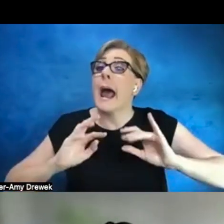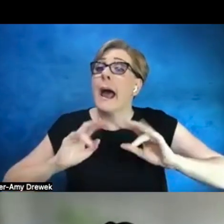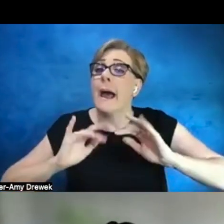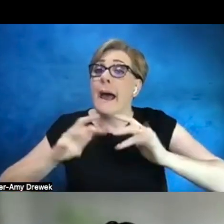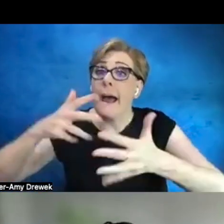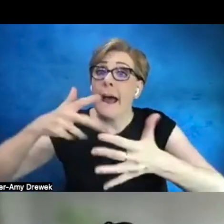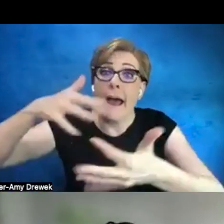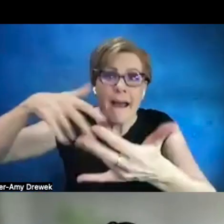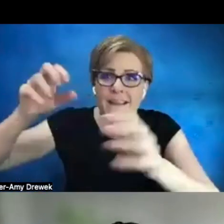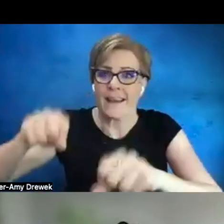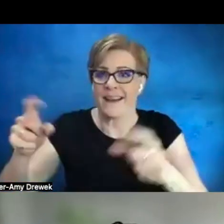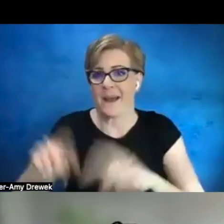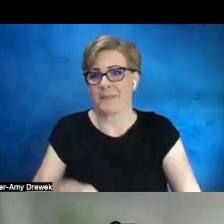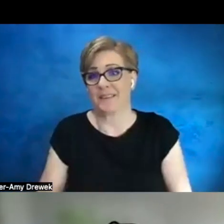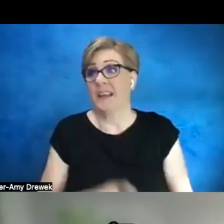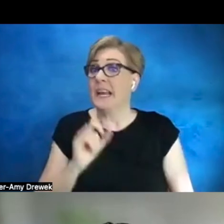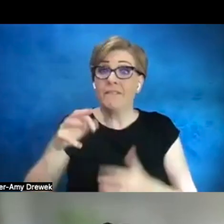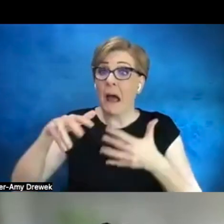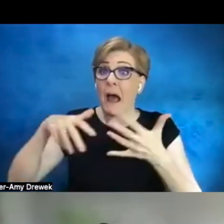it's really exciting. So if it does happen at your event, please let me know.